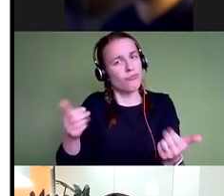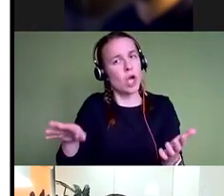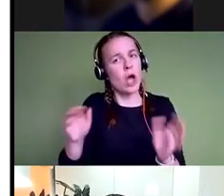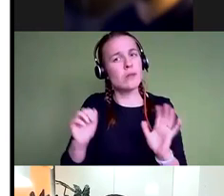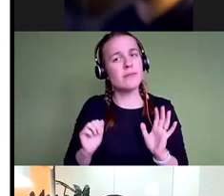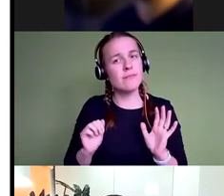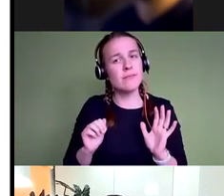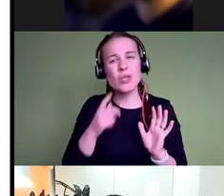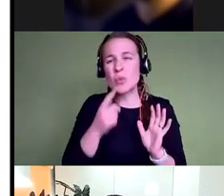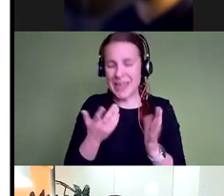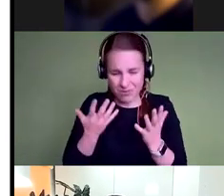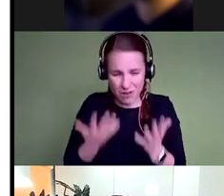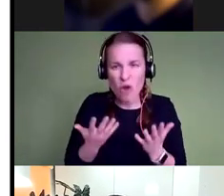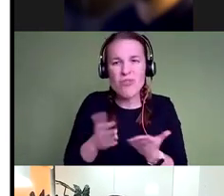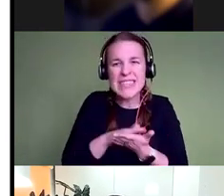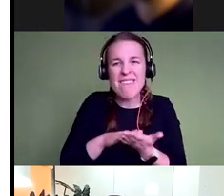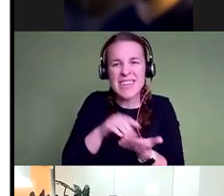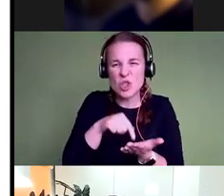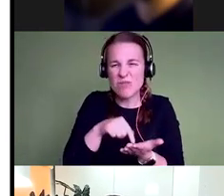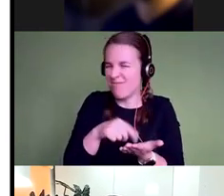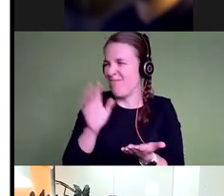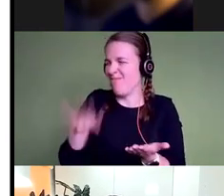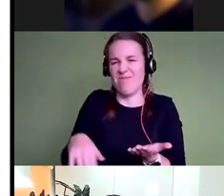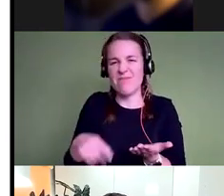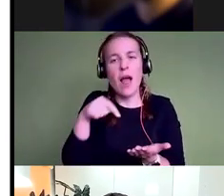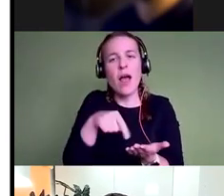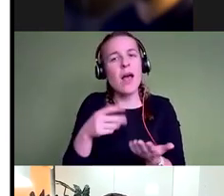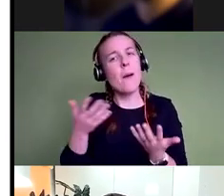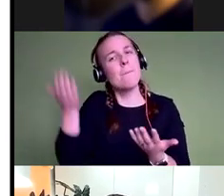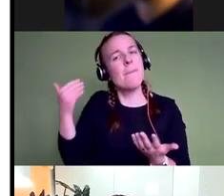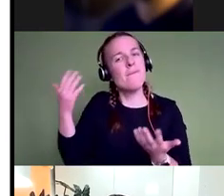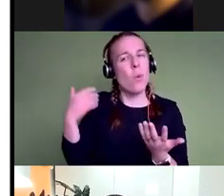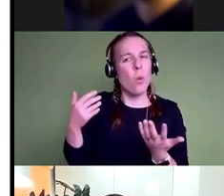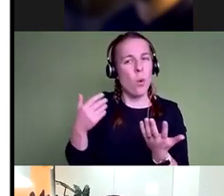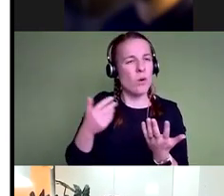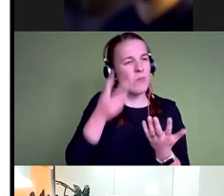that wild and uncultivated gardens can be regarded in law as a garden. The High Court